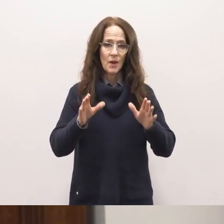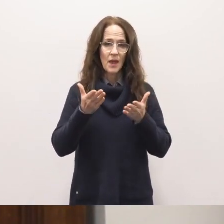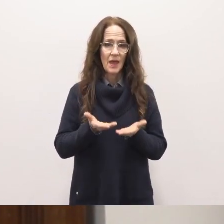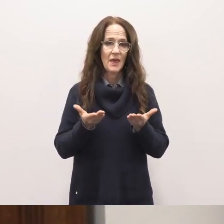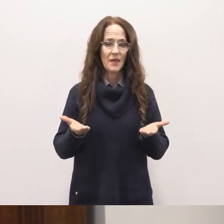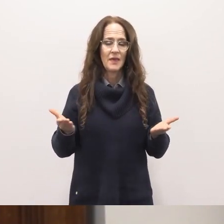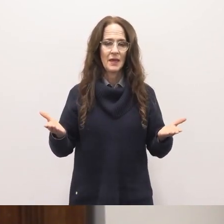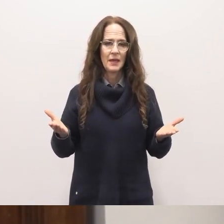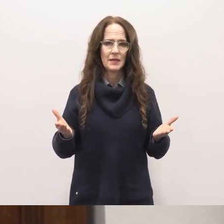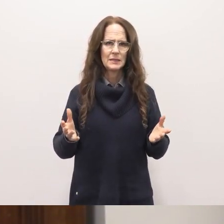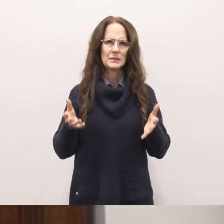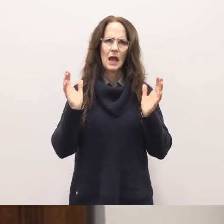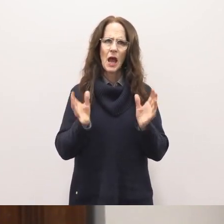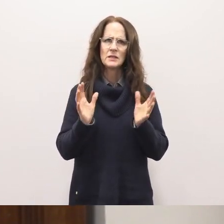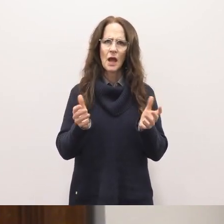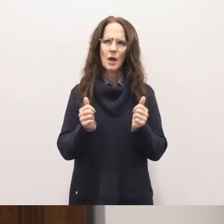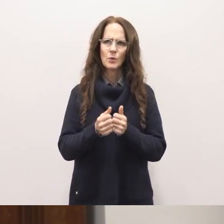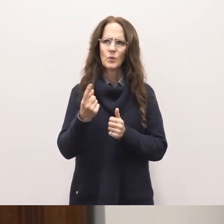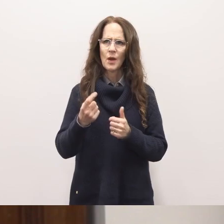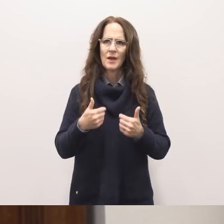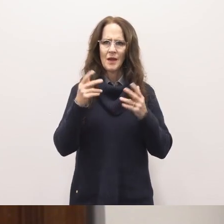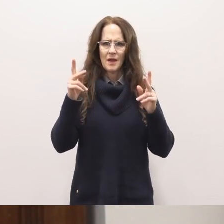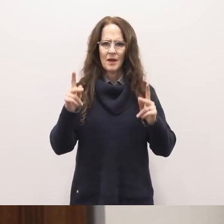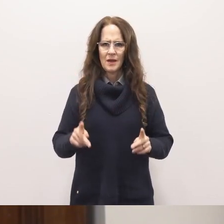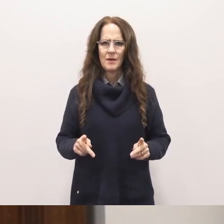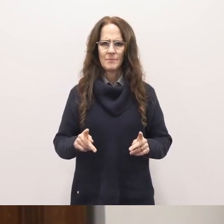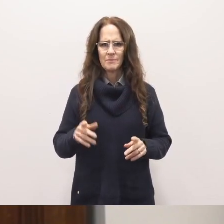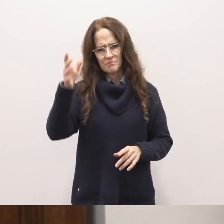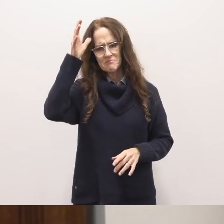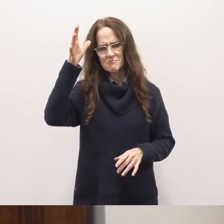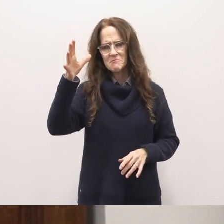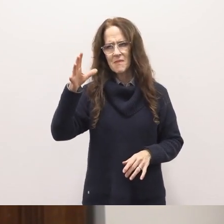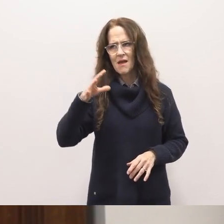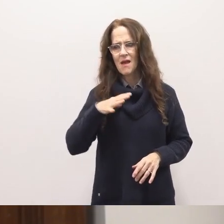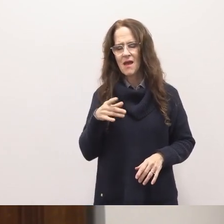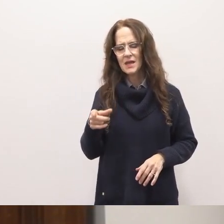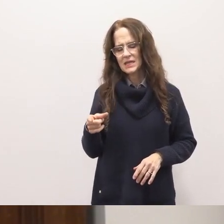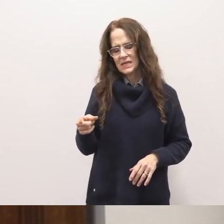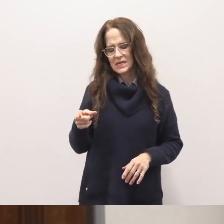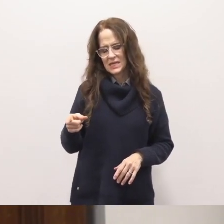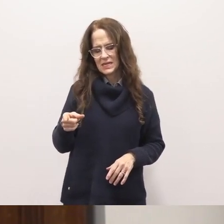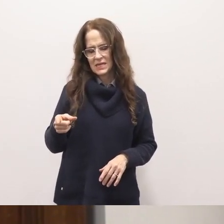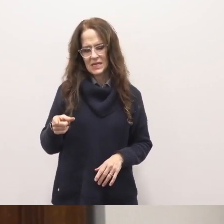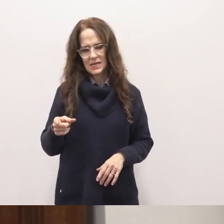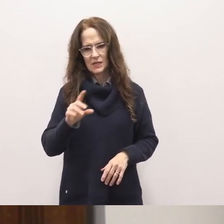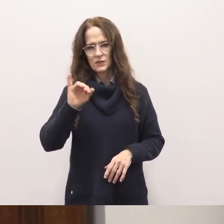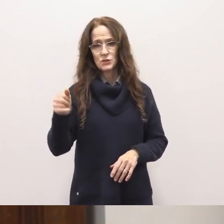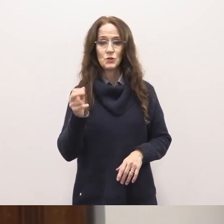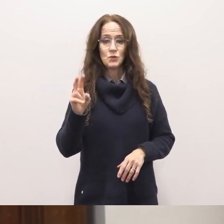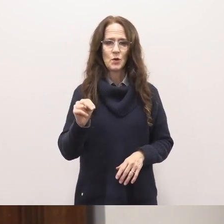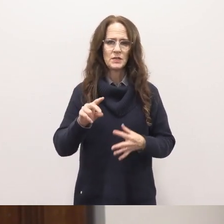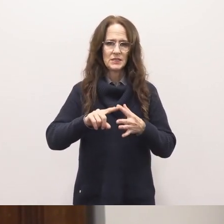I spoke with one young man who, when he was at Jordan, when he started out at Jordan,